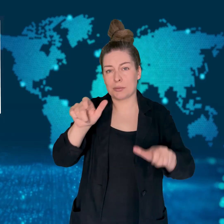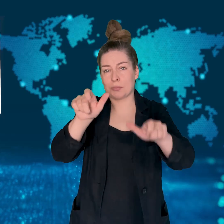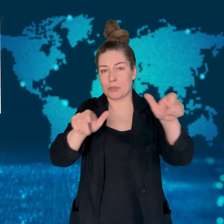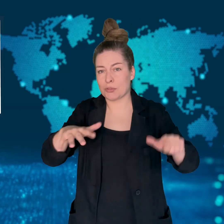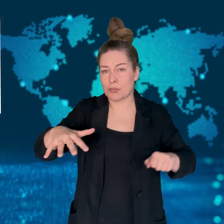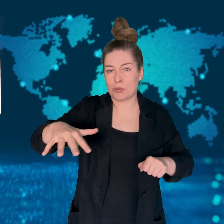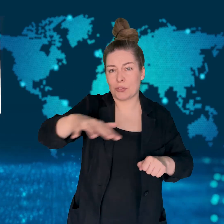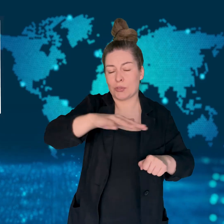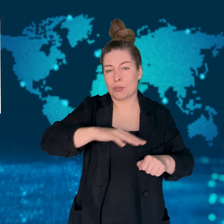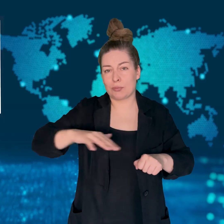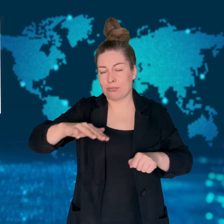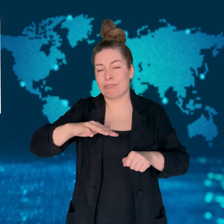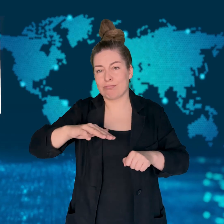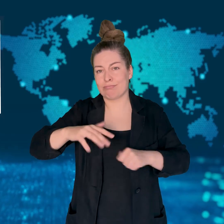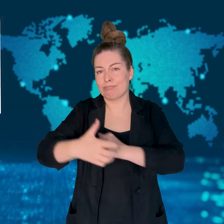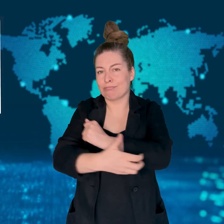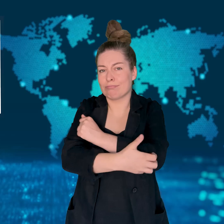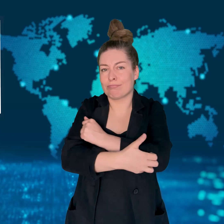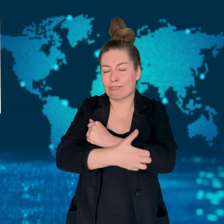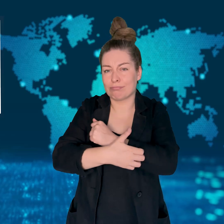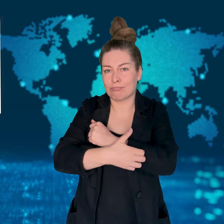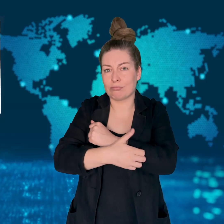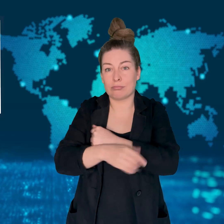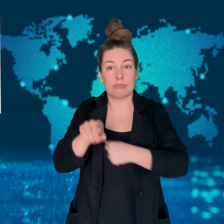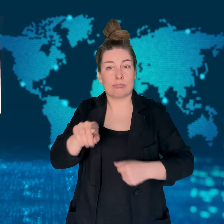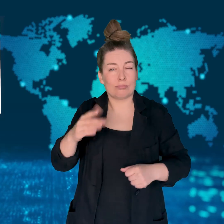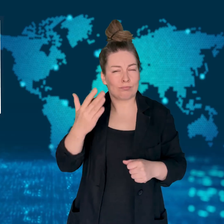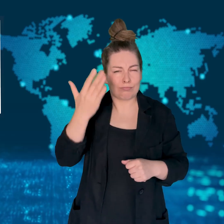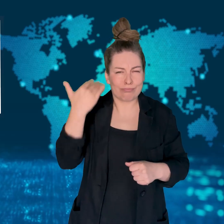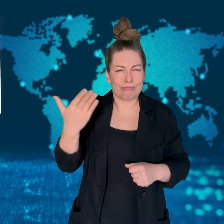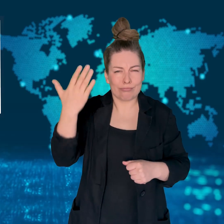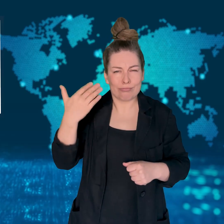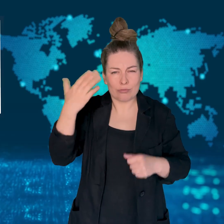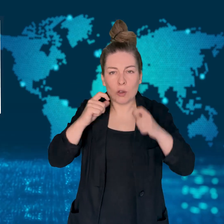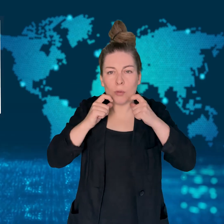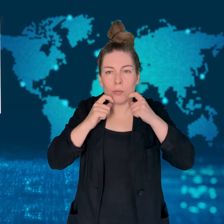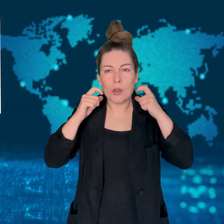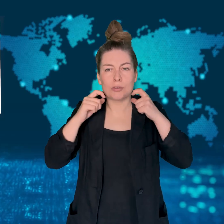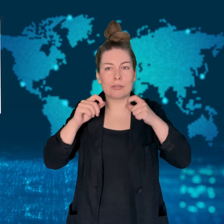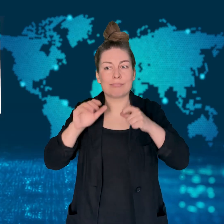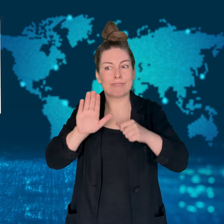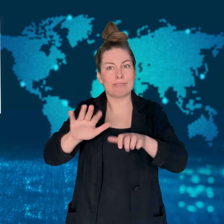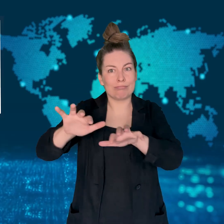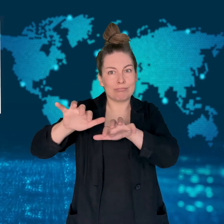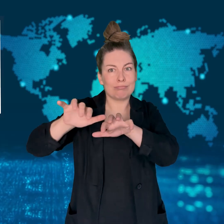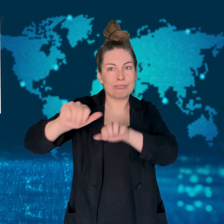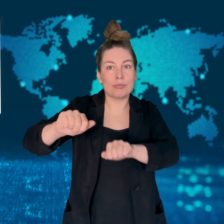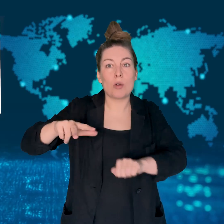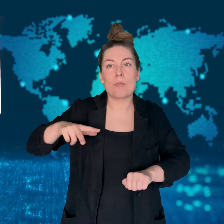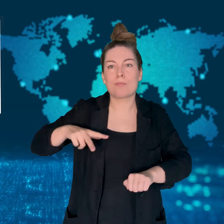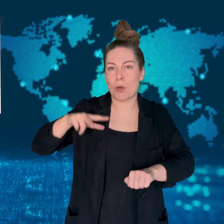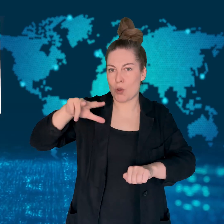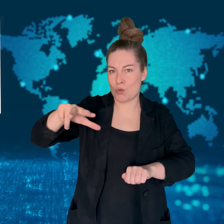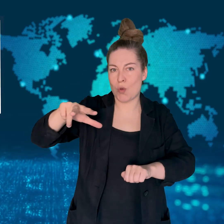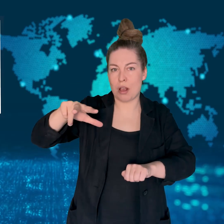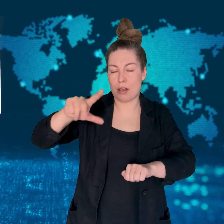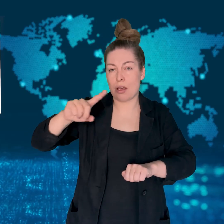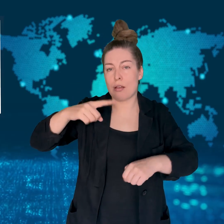Mozambique is one of the poorest countries in the world.